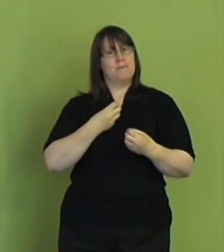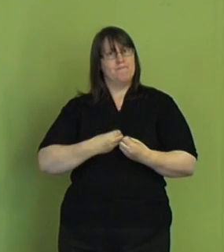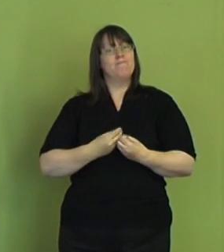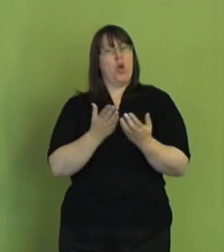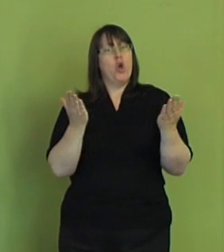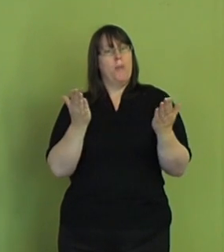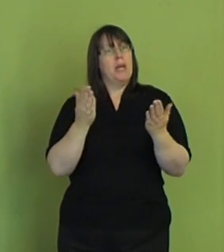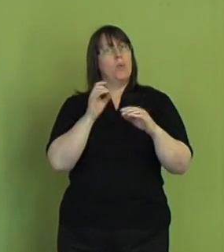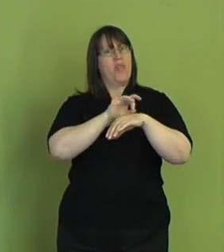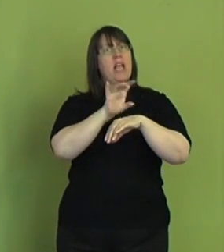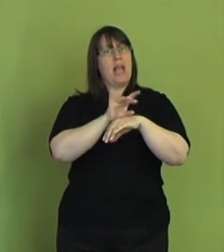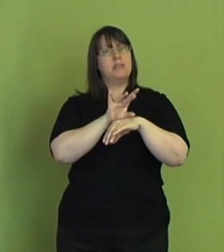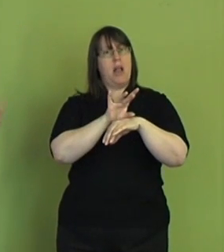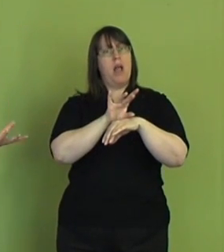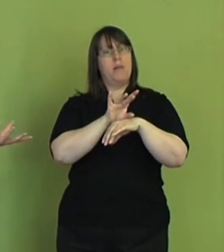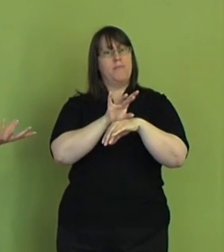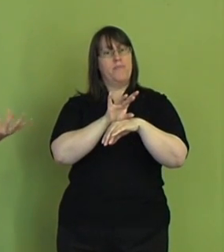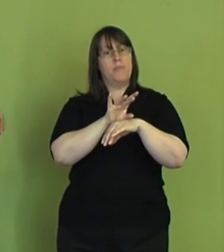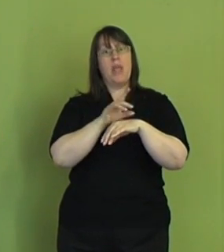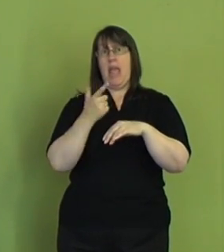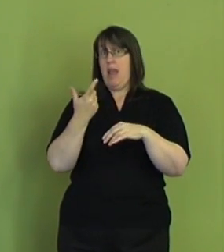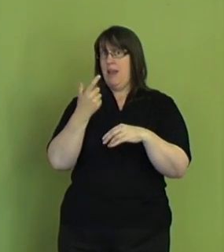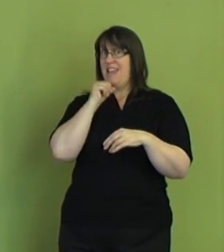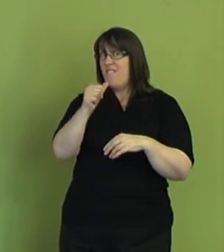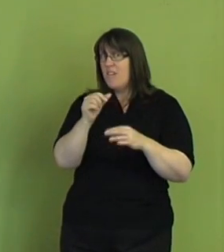and recognise that an interpreter is there